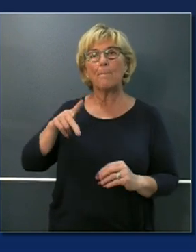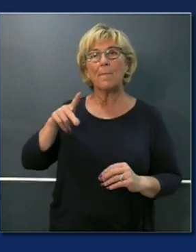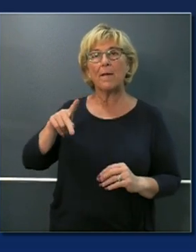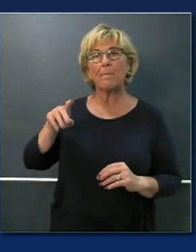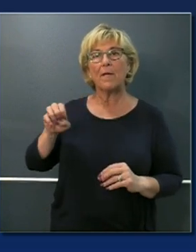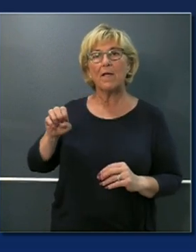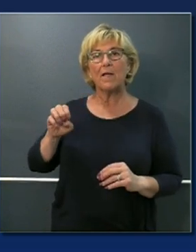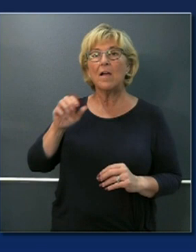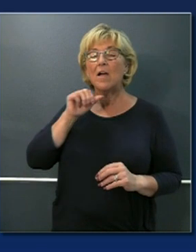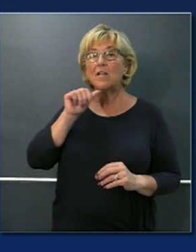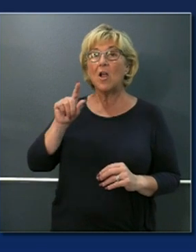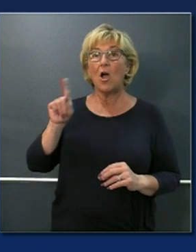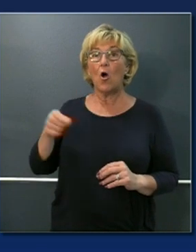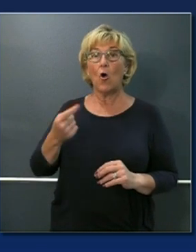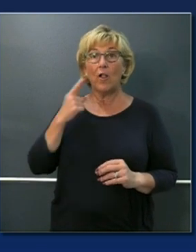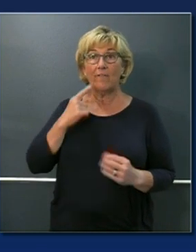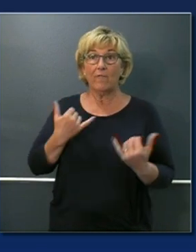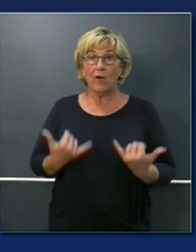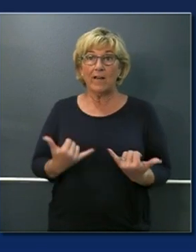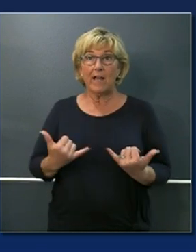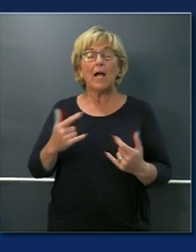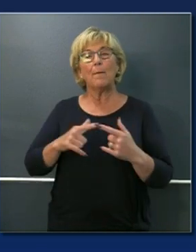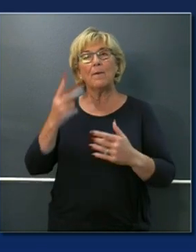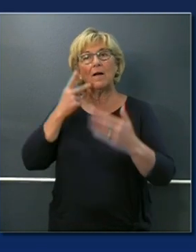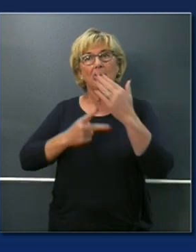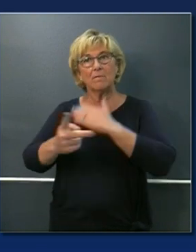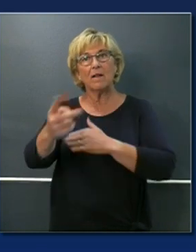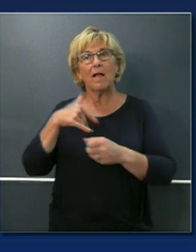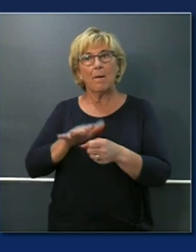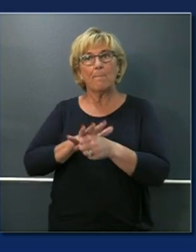SO STAGE 1 IS WHERE WE ARE RIGHT NOW WITH THE THINGS WE DO CONTINUING TO BUILD OUR